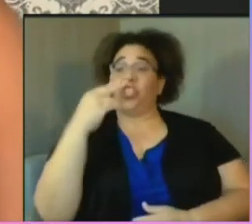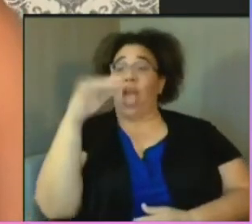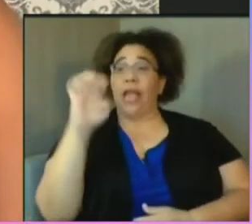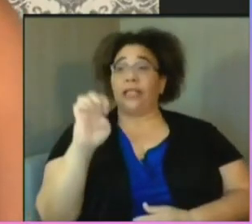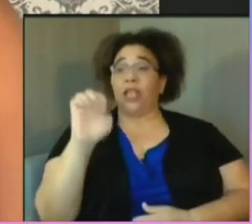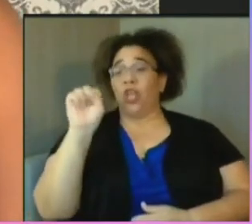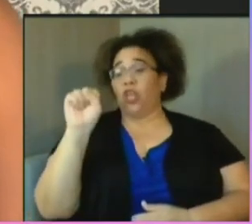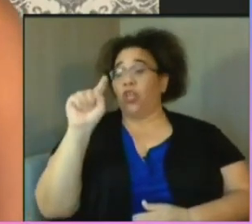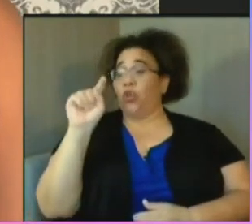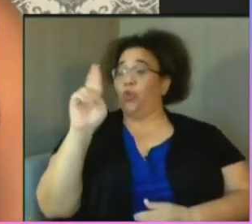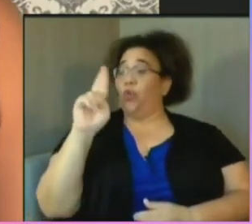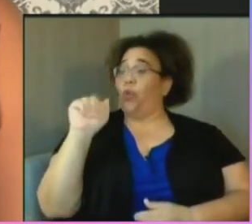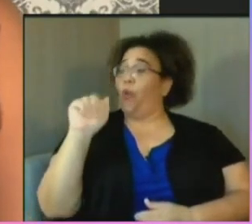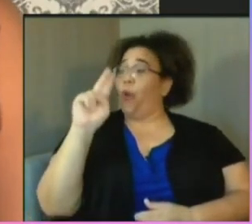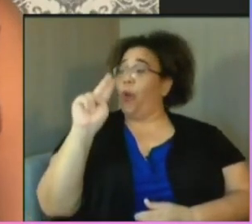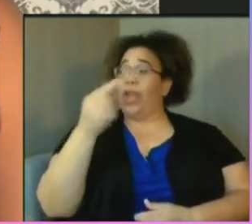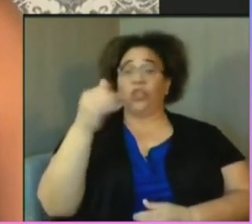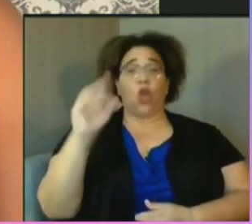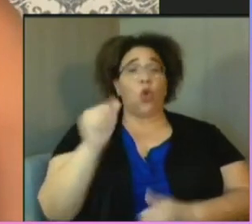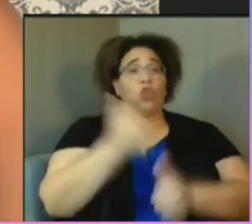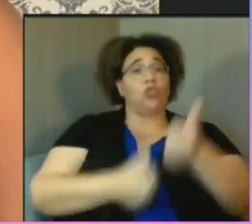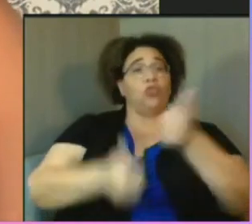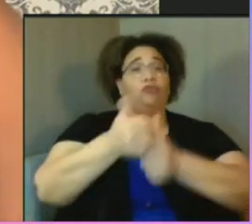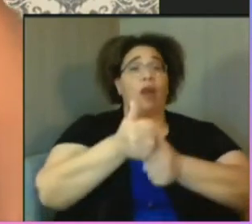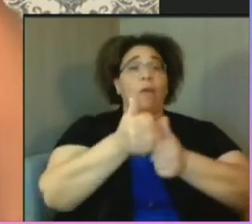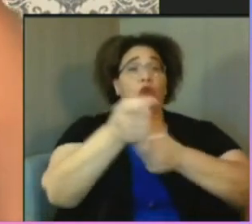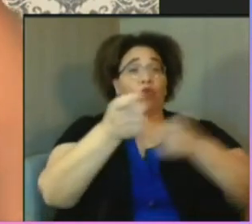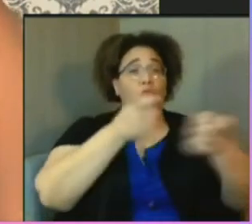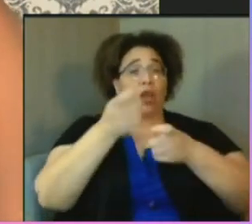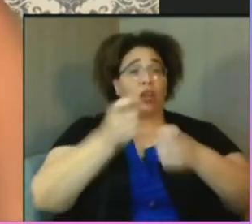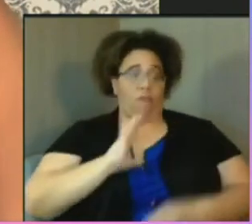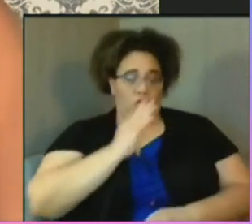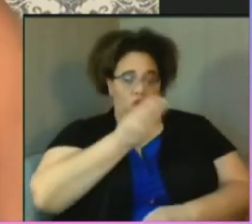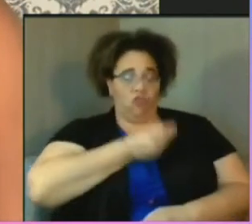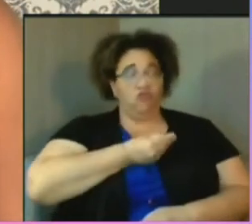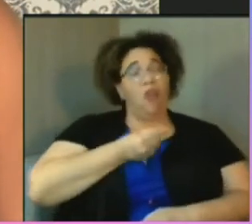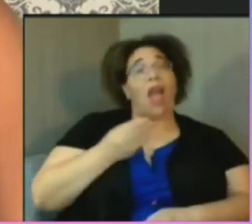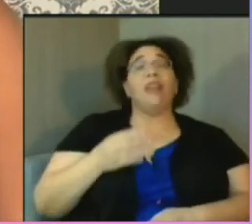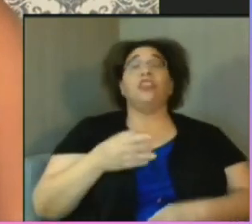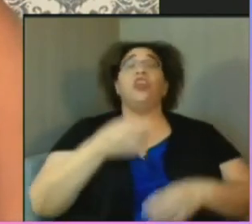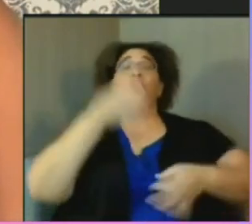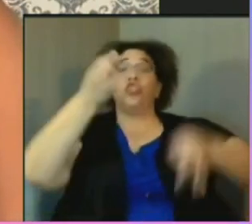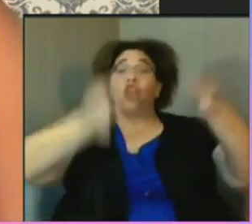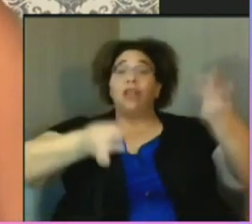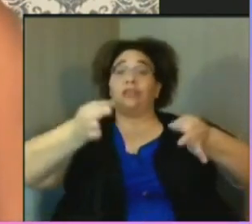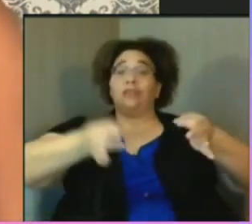who is the Deputy Director of transgender justice and a mastermind of a legal victory